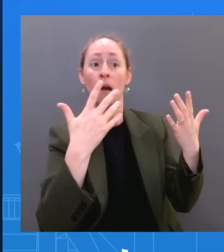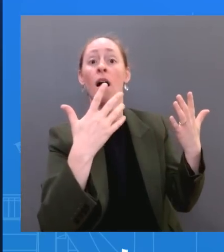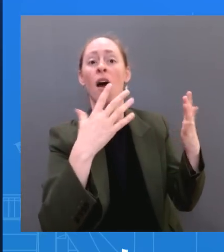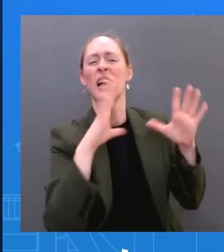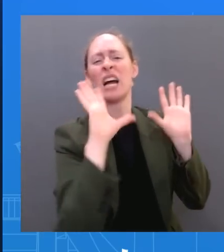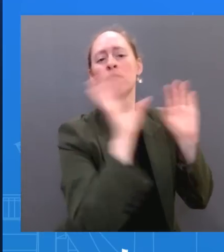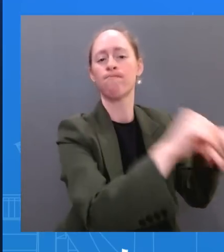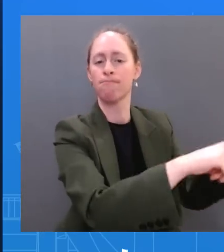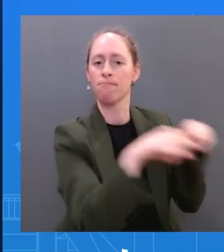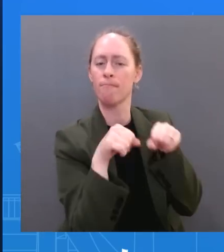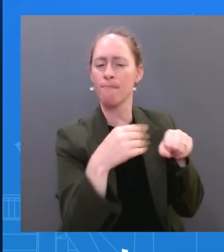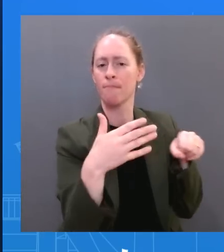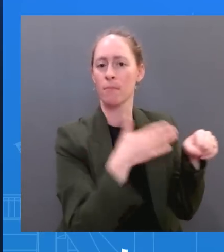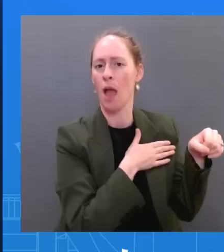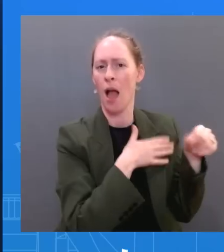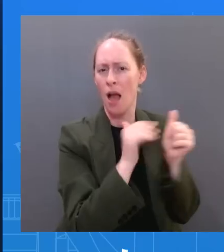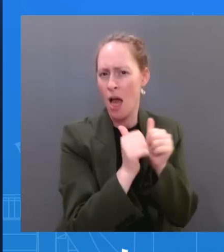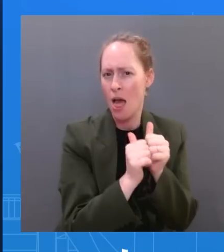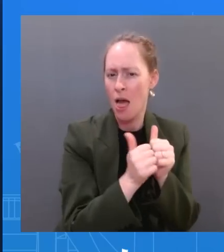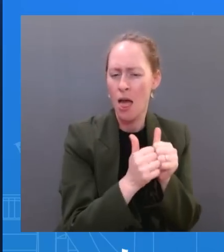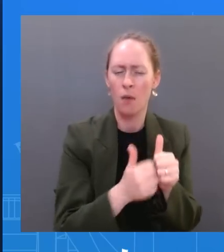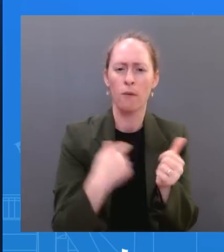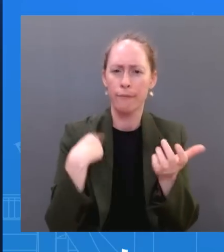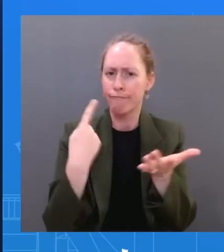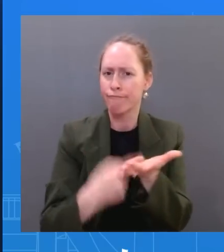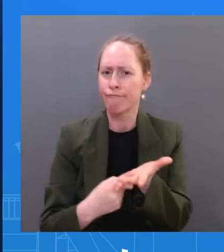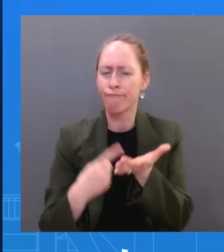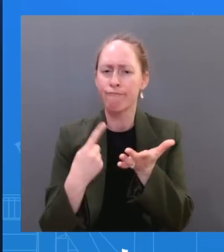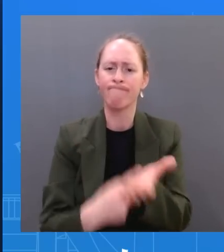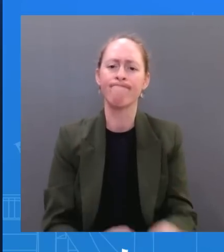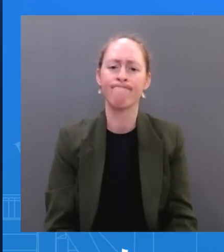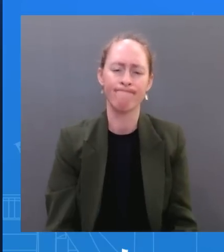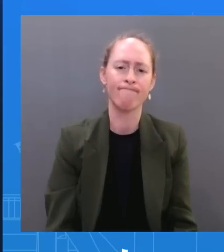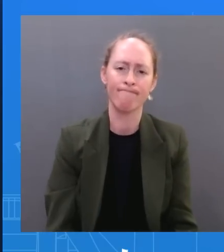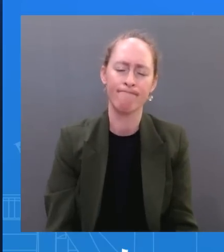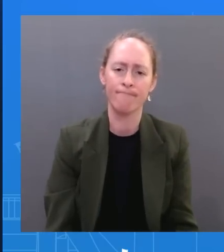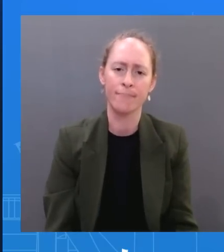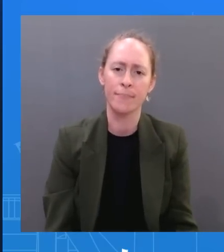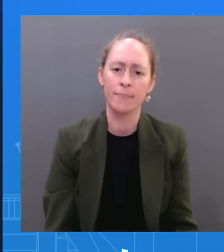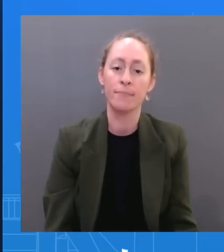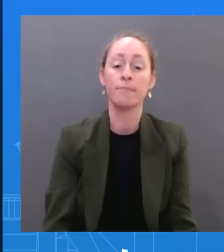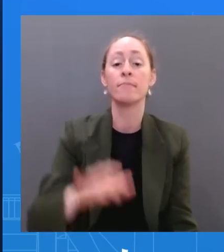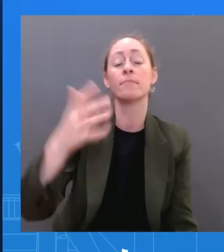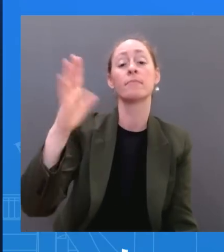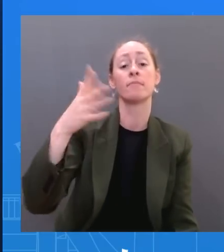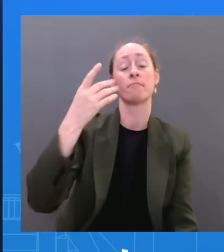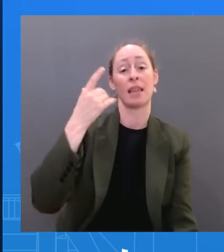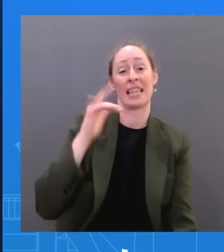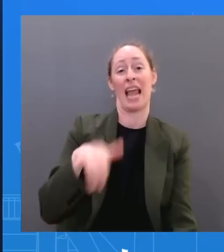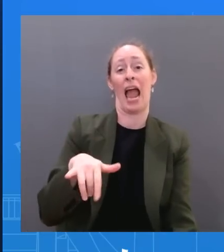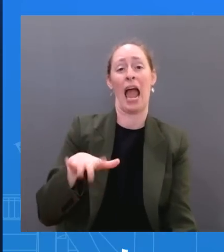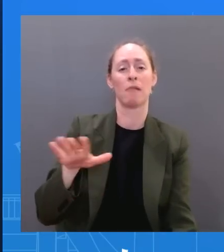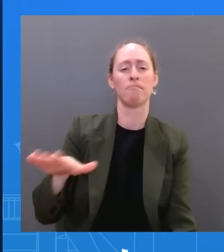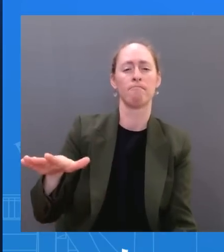Those conversations are happening in military-to-military channels, and they're also happening at the political level so we all have a comprehensive understanding.